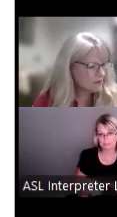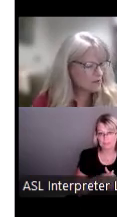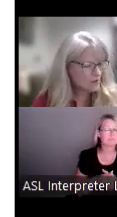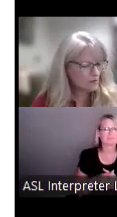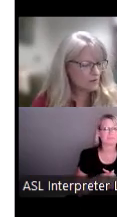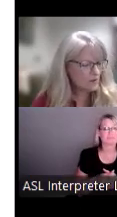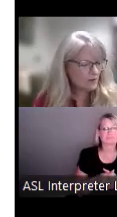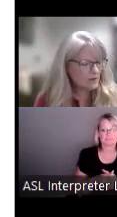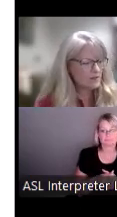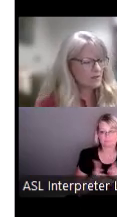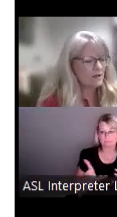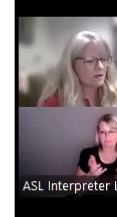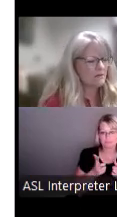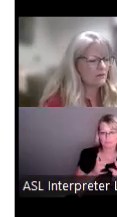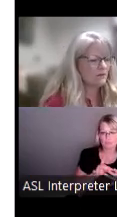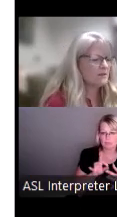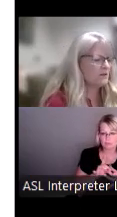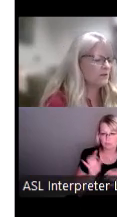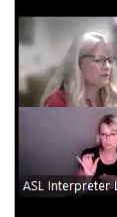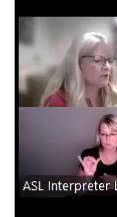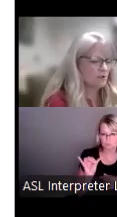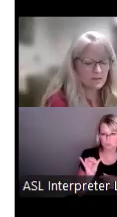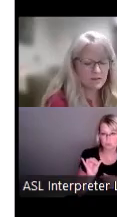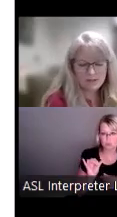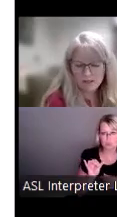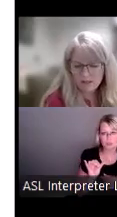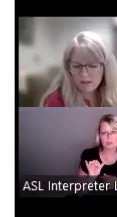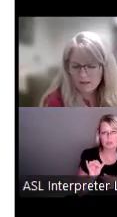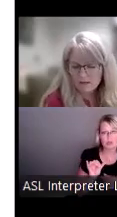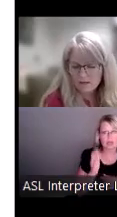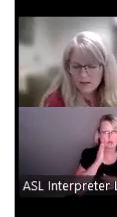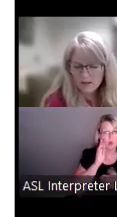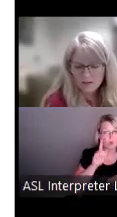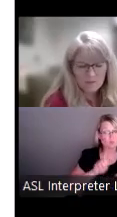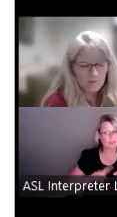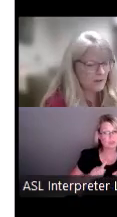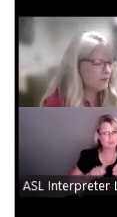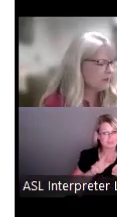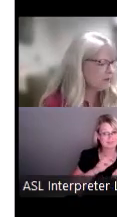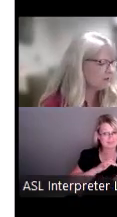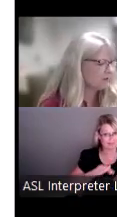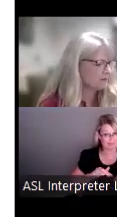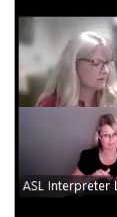note, too, there's a research study that I put in the